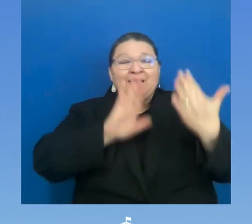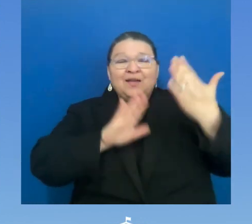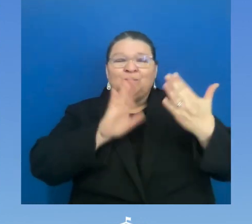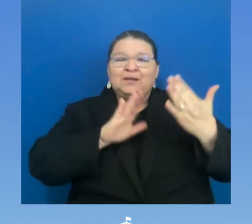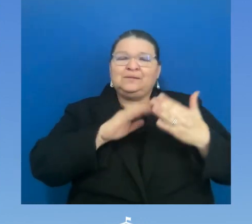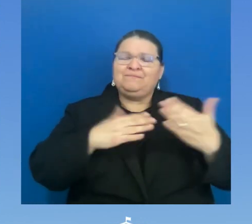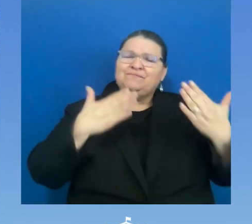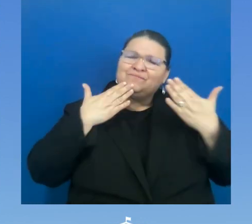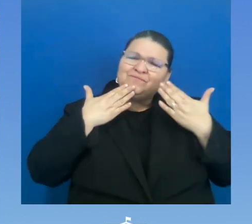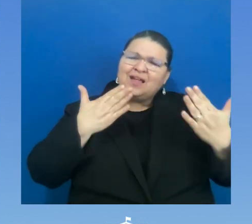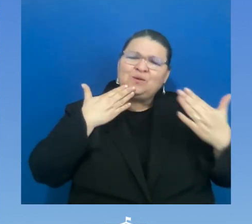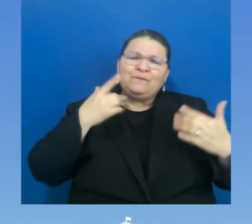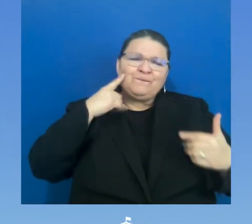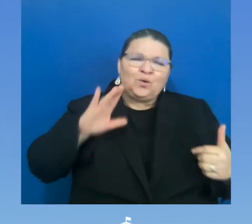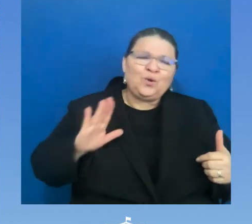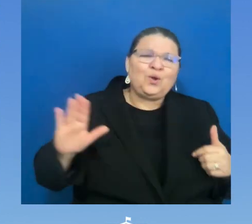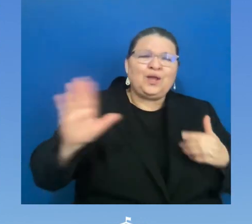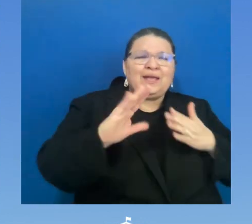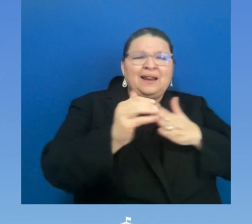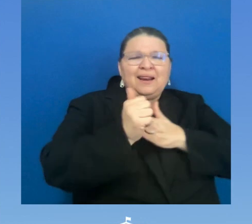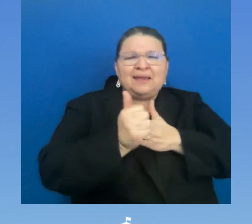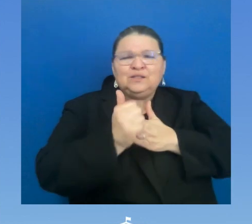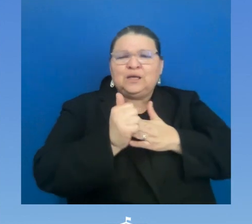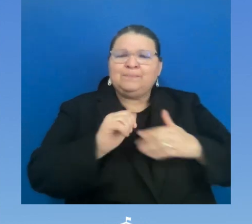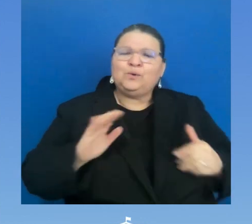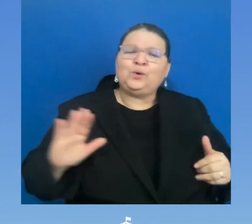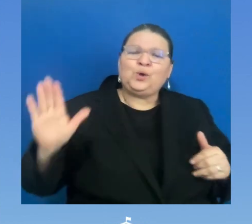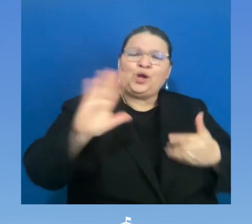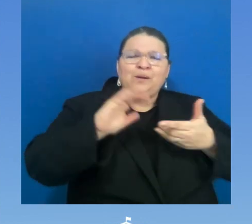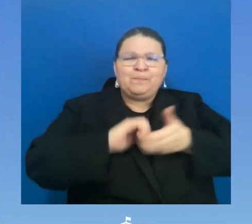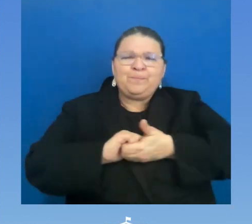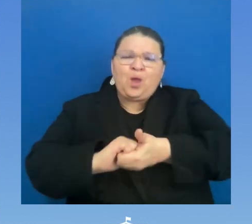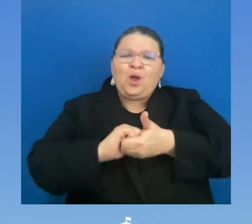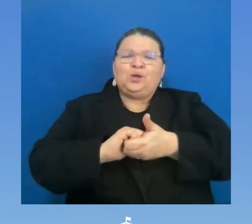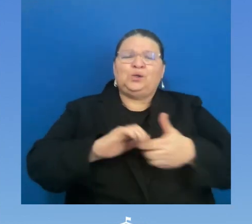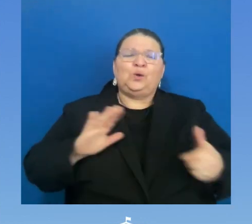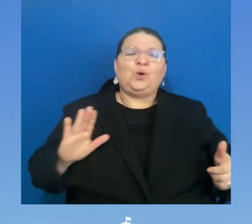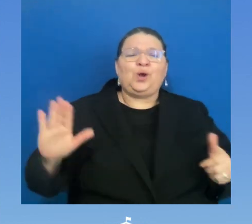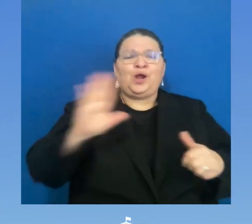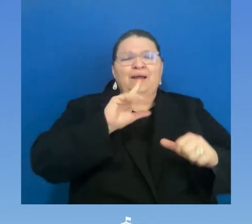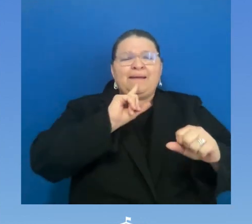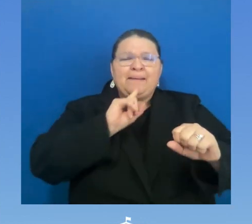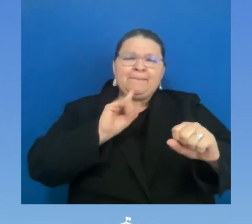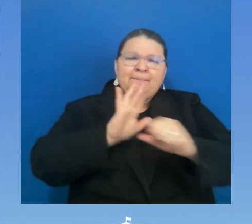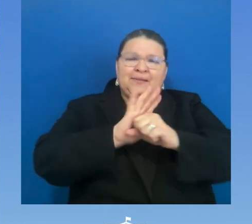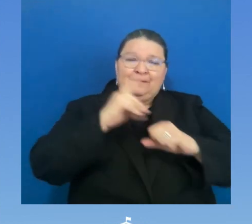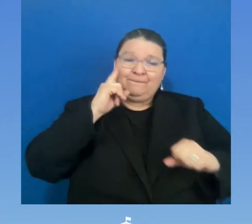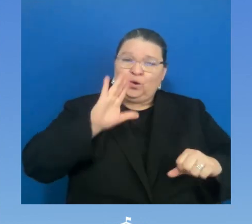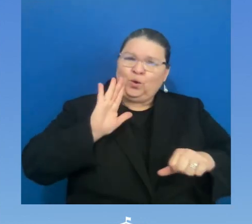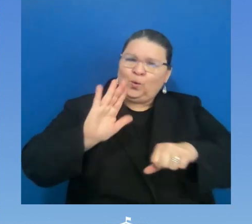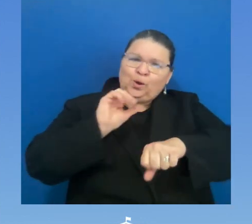and for your commitment to action every day. So, I'll begin with a simple truth: